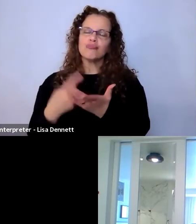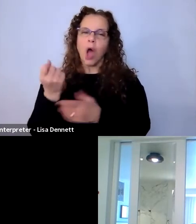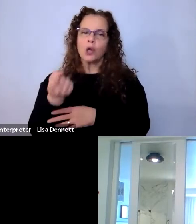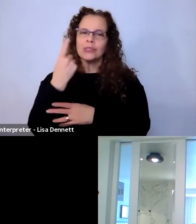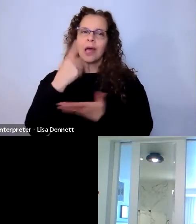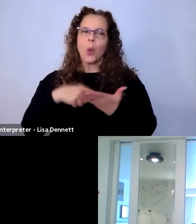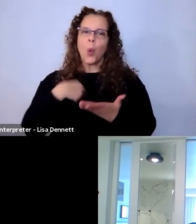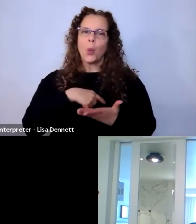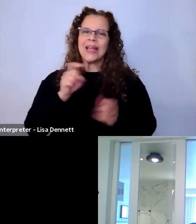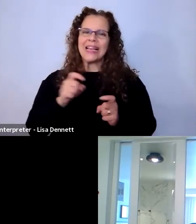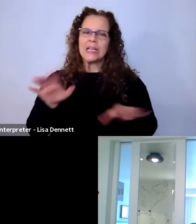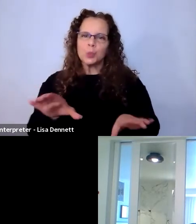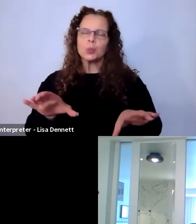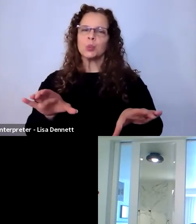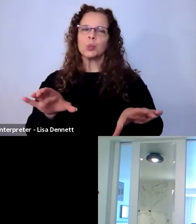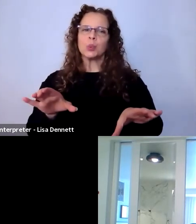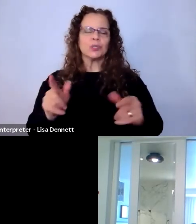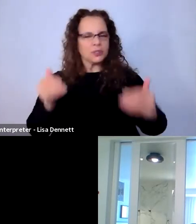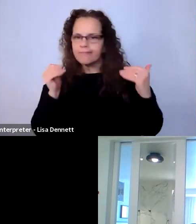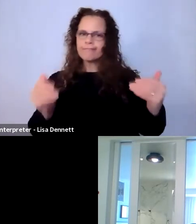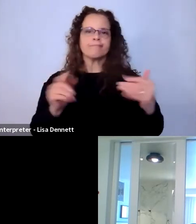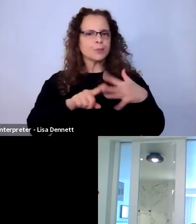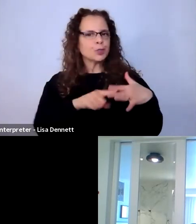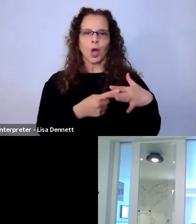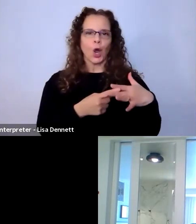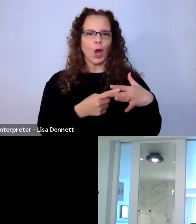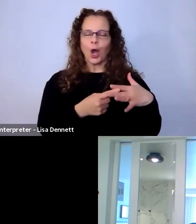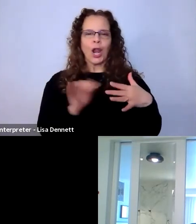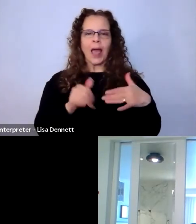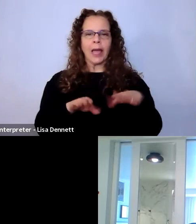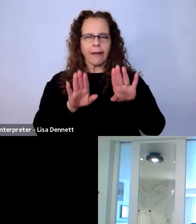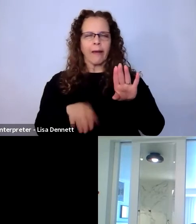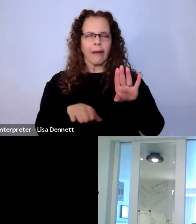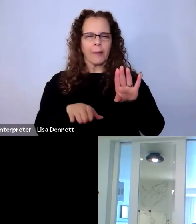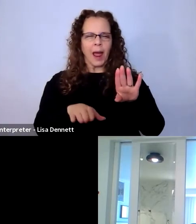happy to do that, I want another way to commemorate gad hey why don't you click